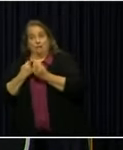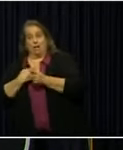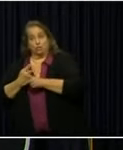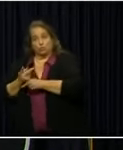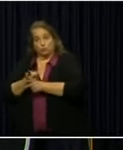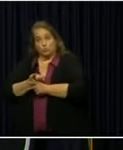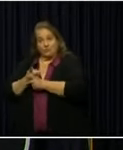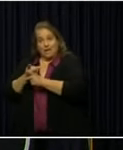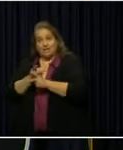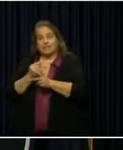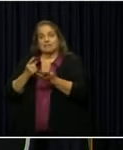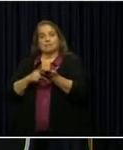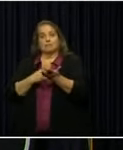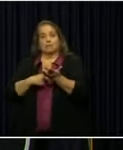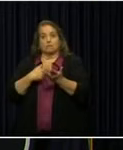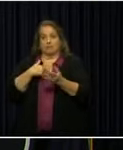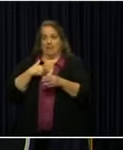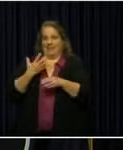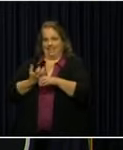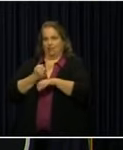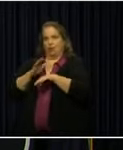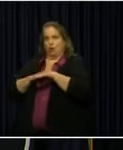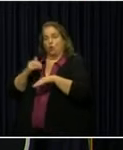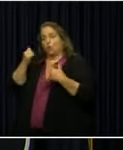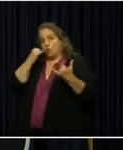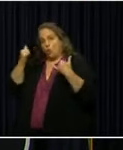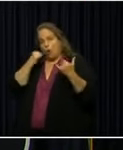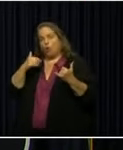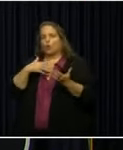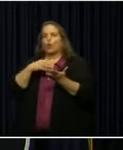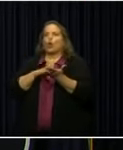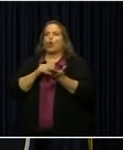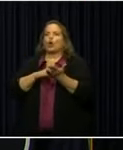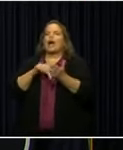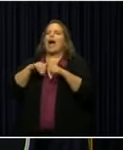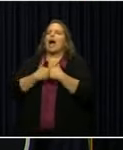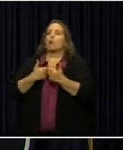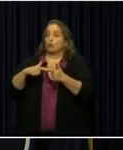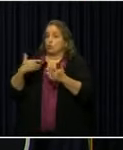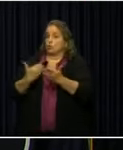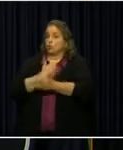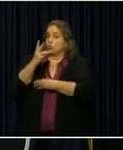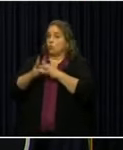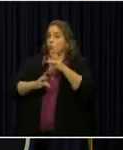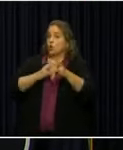GUIDELINES. I MEAN, SOME THINGS LIKE A MAJOR